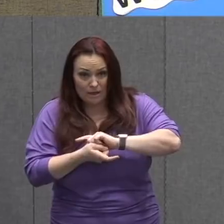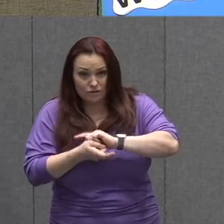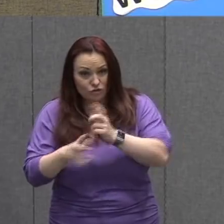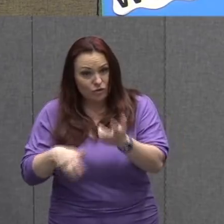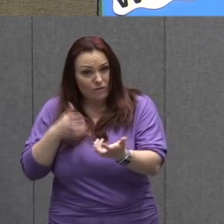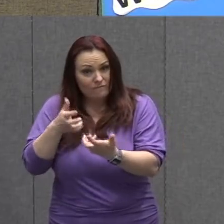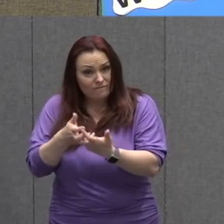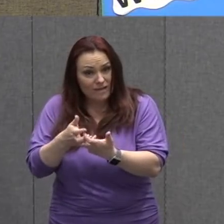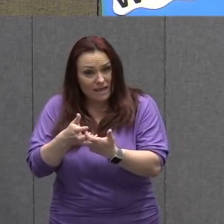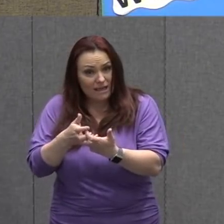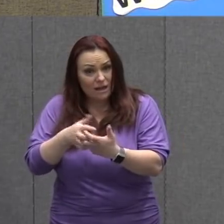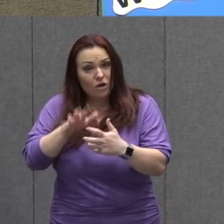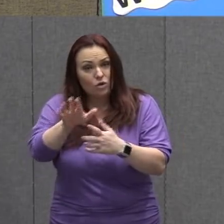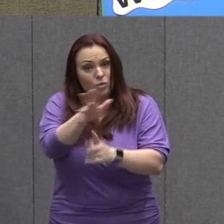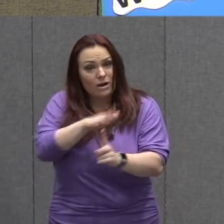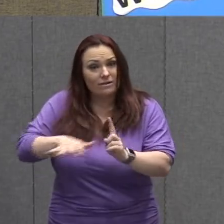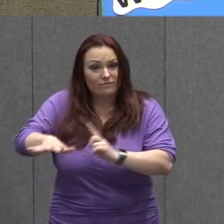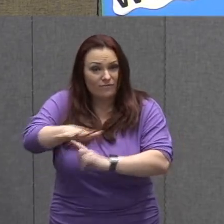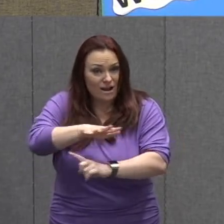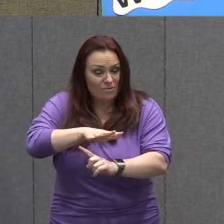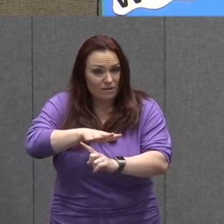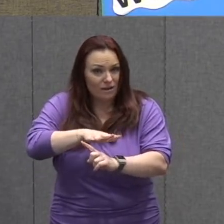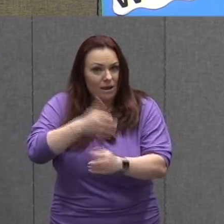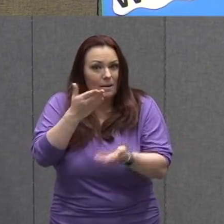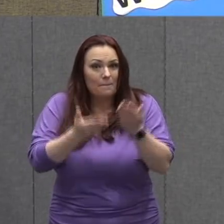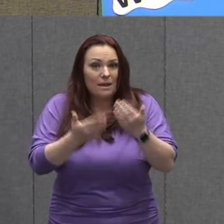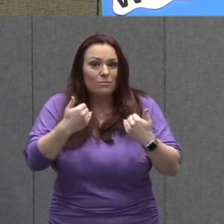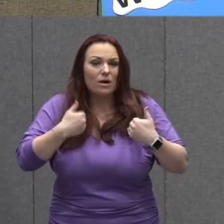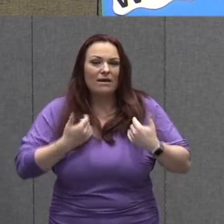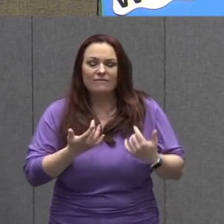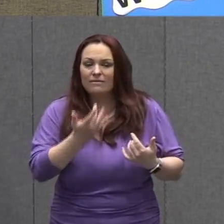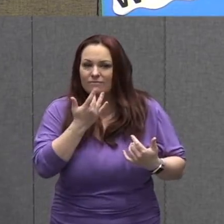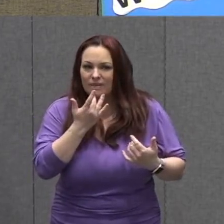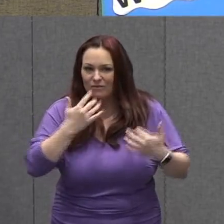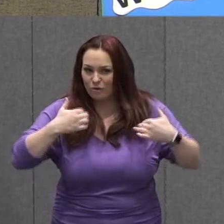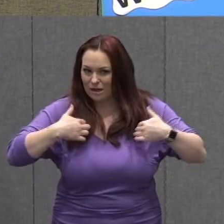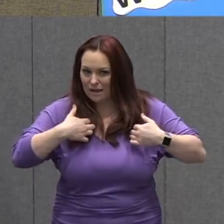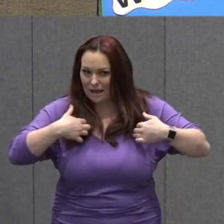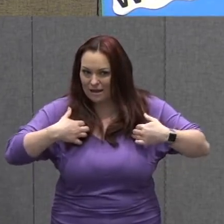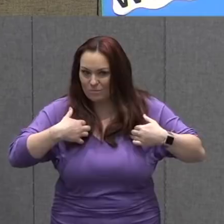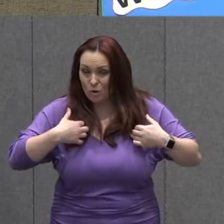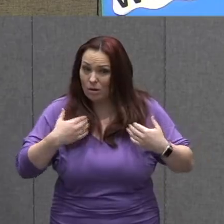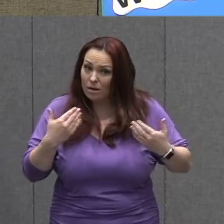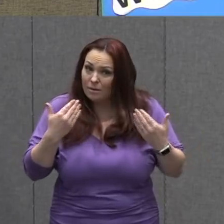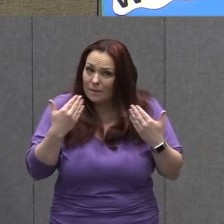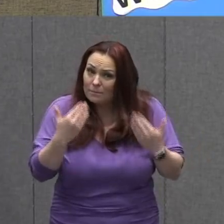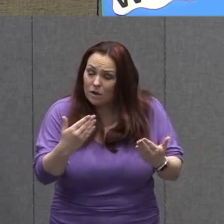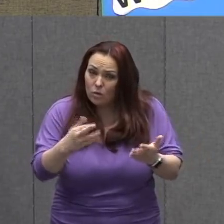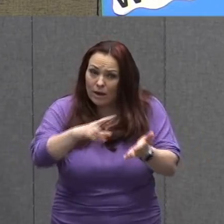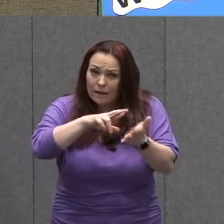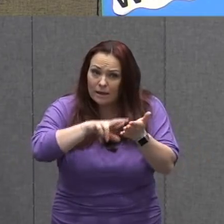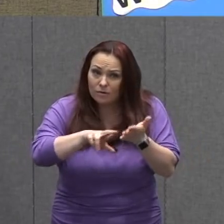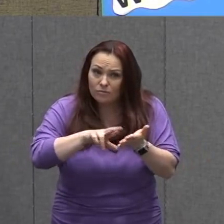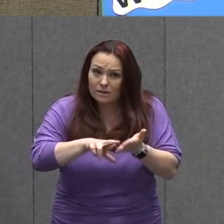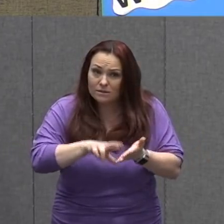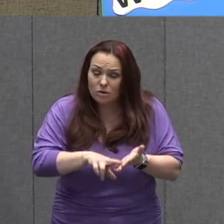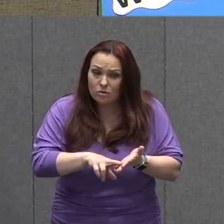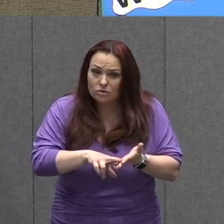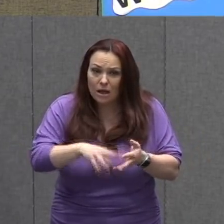Or maybe you have a favorite animal and maybe you can do a little bit of extra research to think about or to learn about